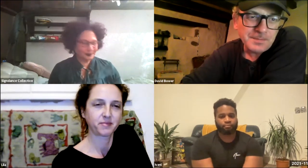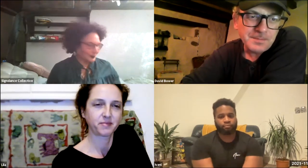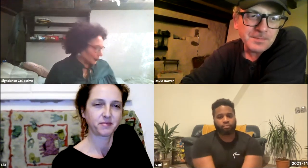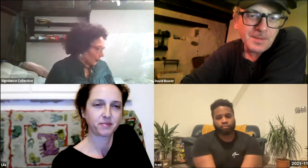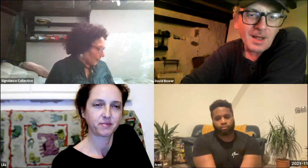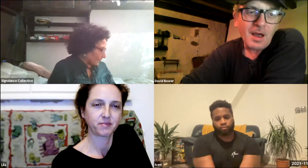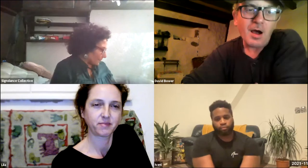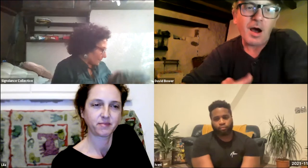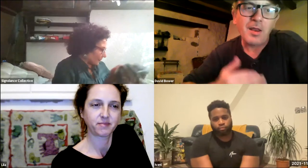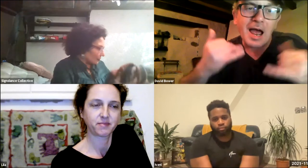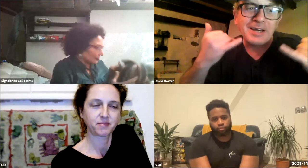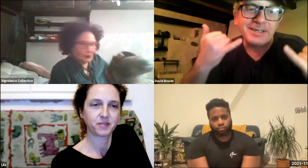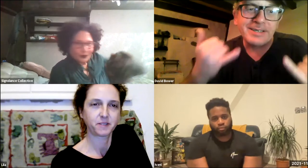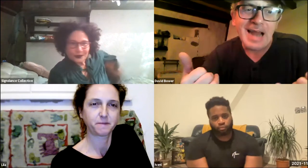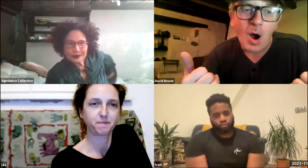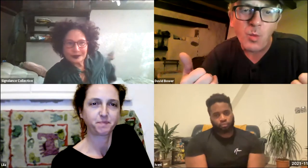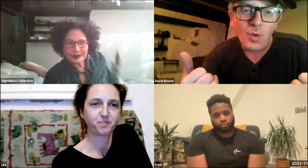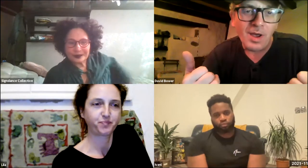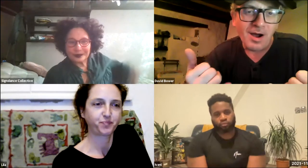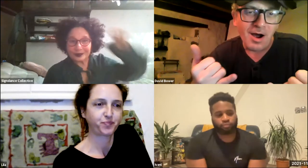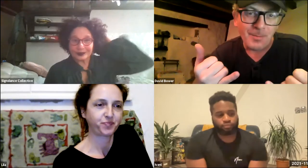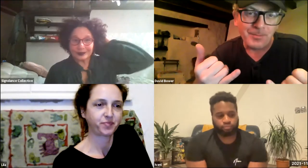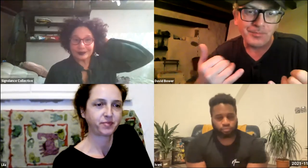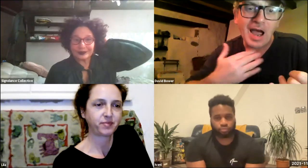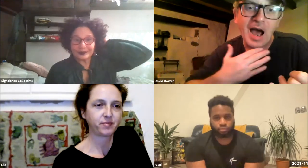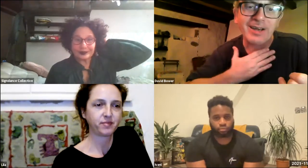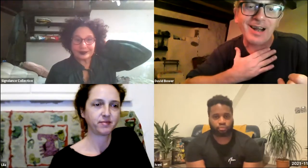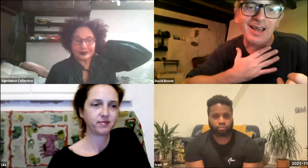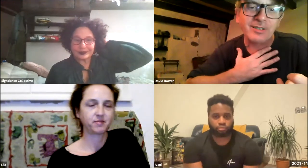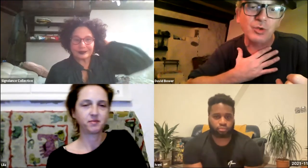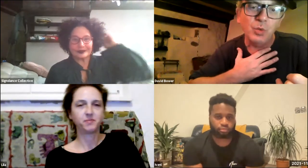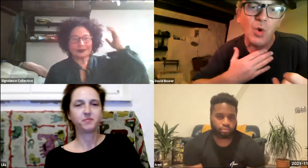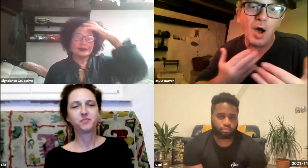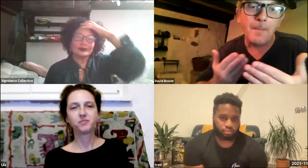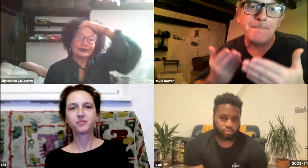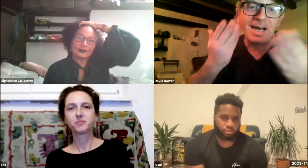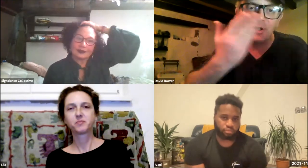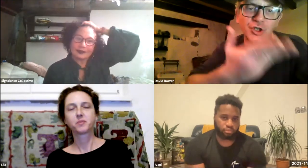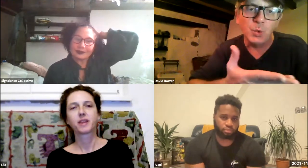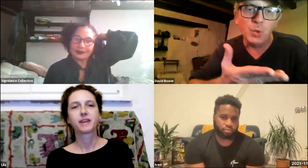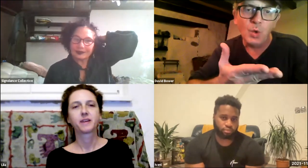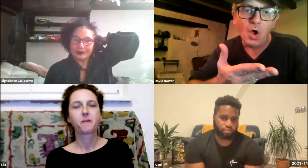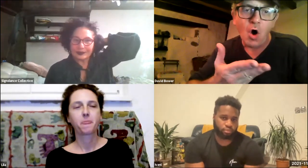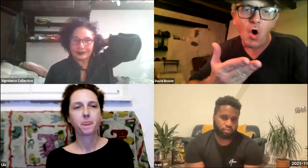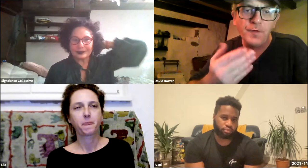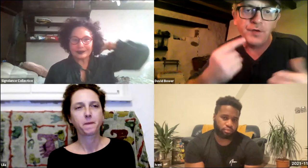and a half before we started it and he was very much into the Caribbean and